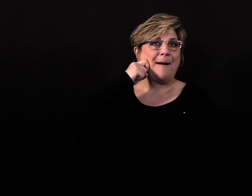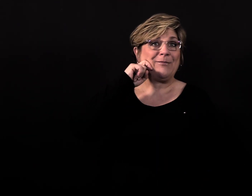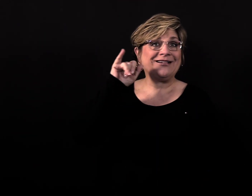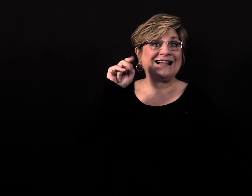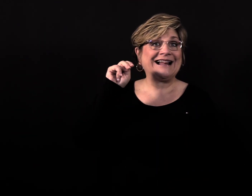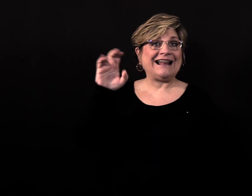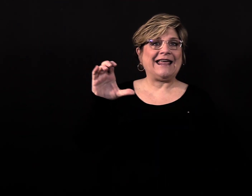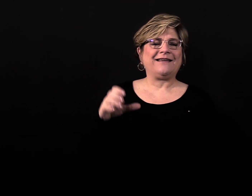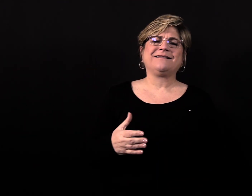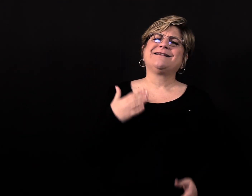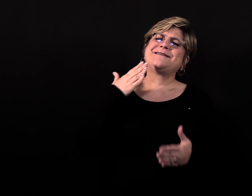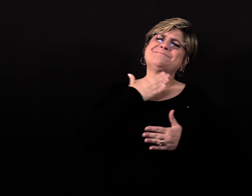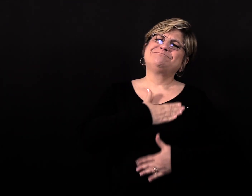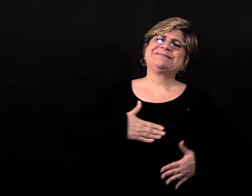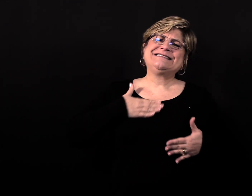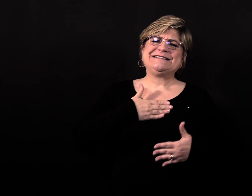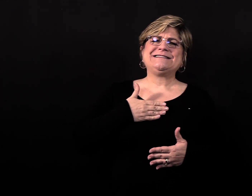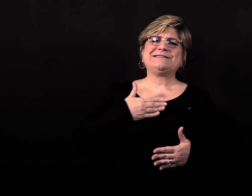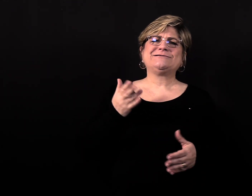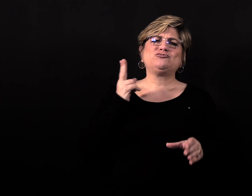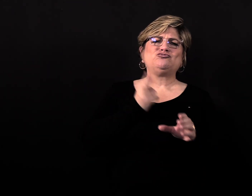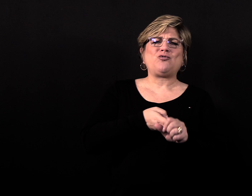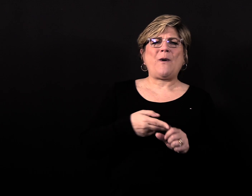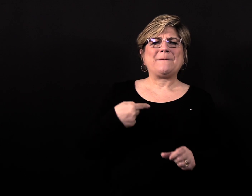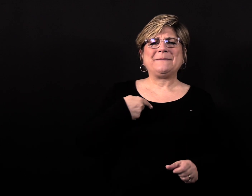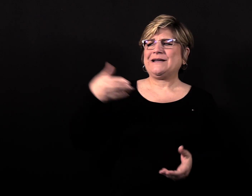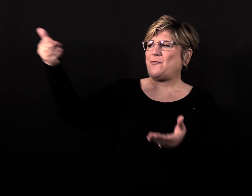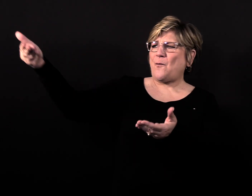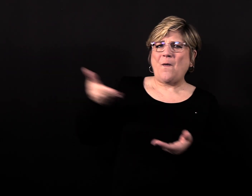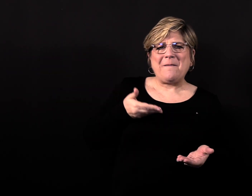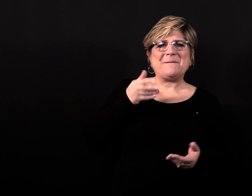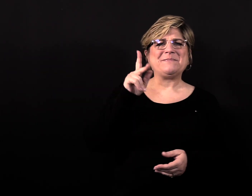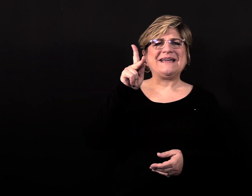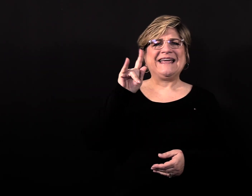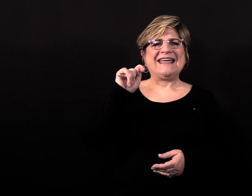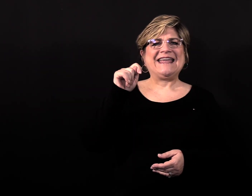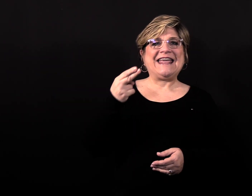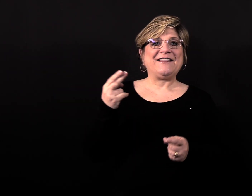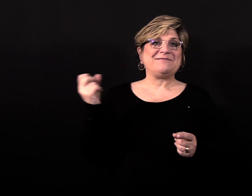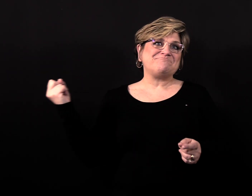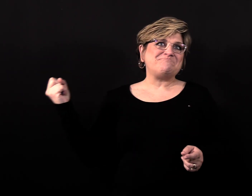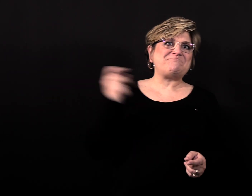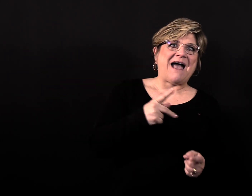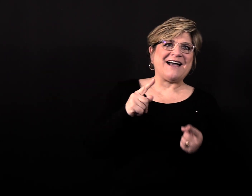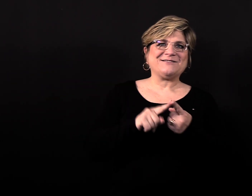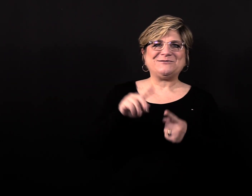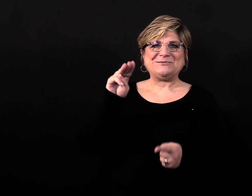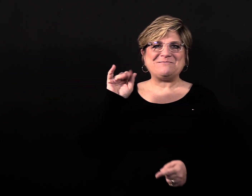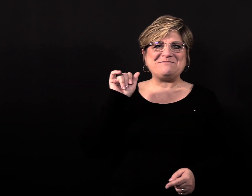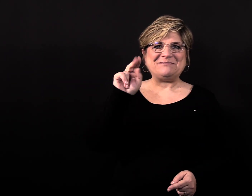Please join me in welcoming Keith back to Minnesota!